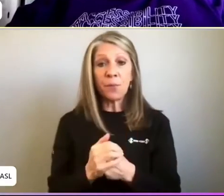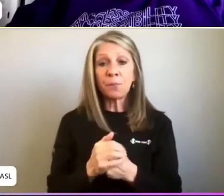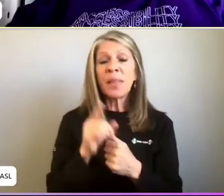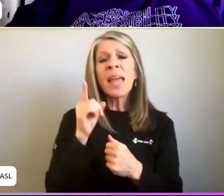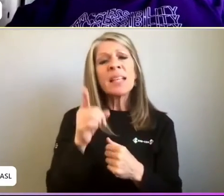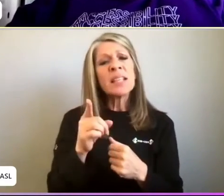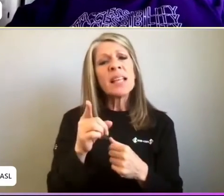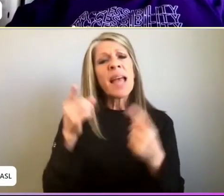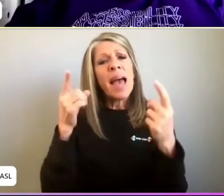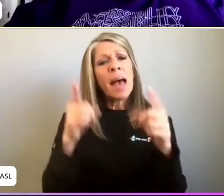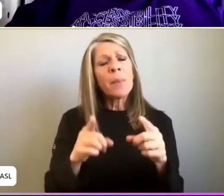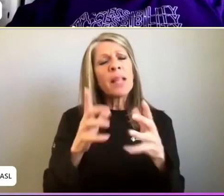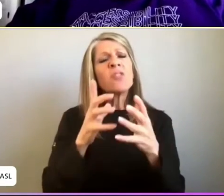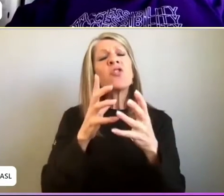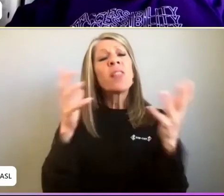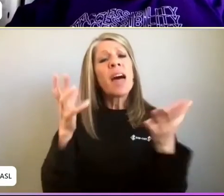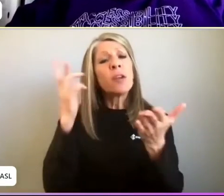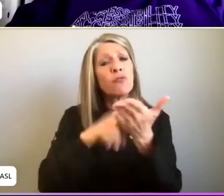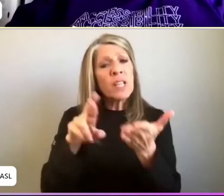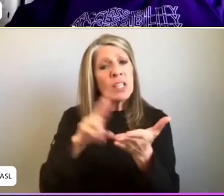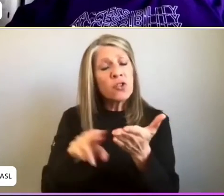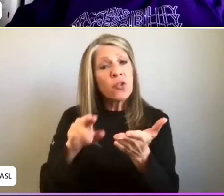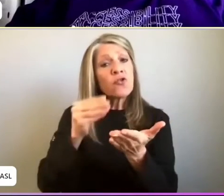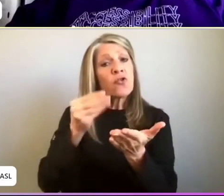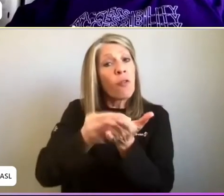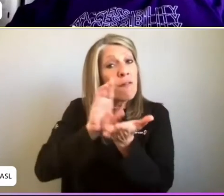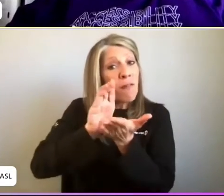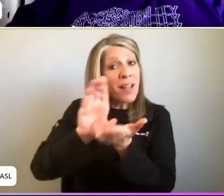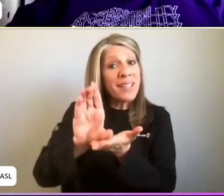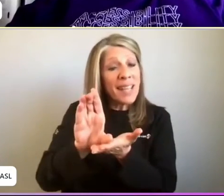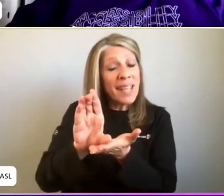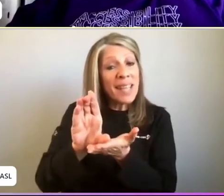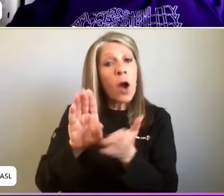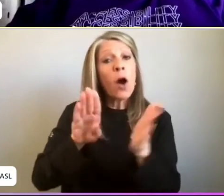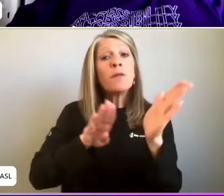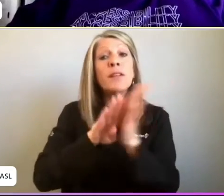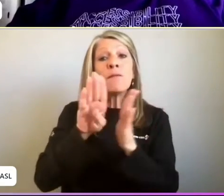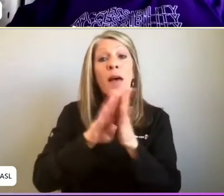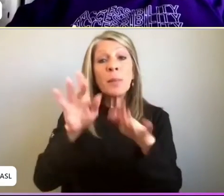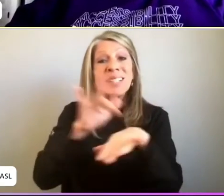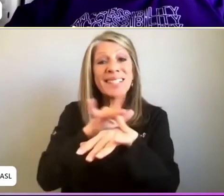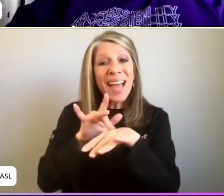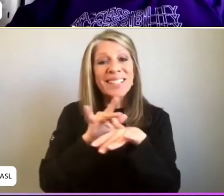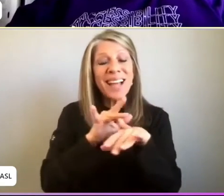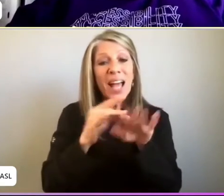awesome. Thank you all so much. One of the questions we